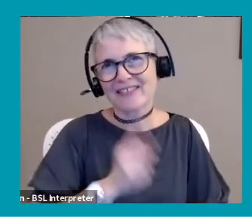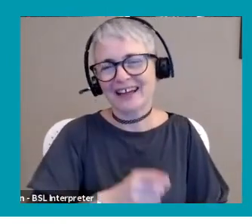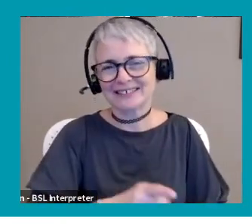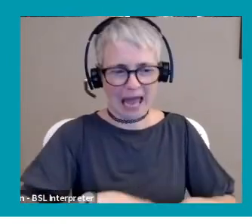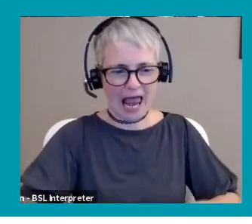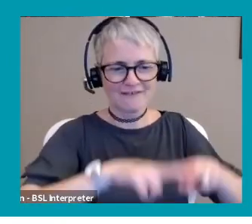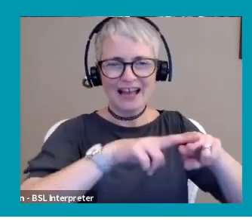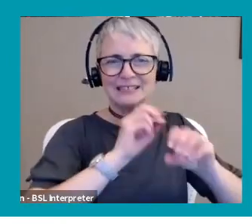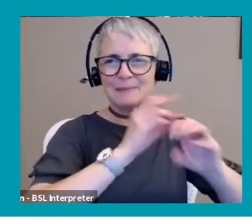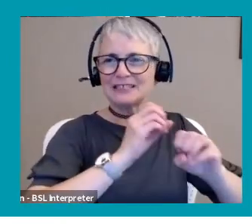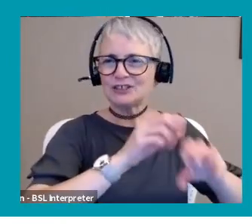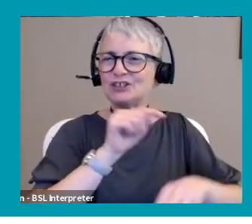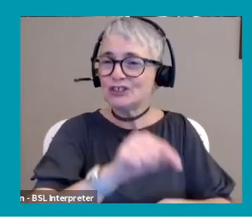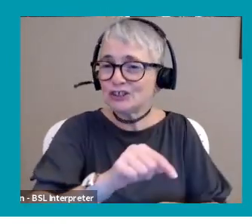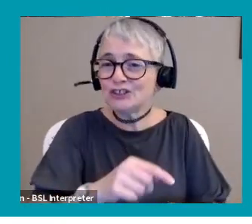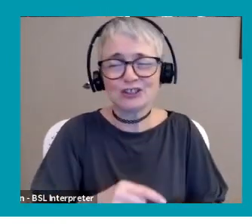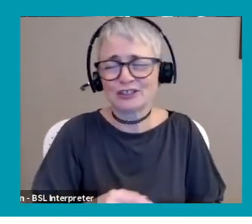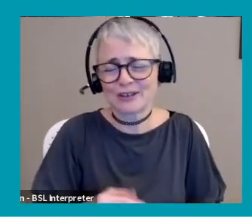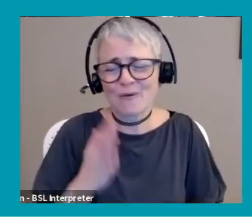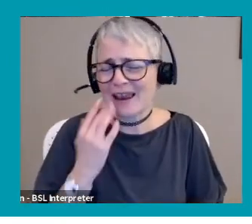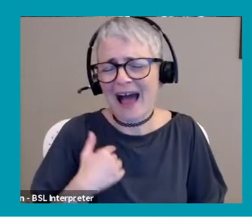I try to bring them up in whatever webinars I can.